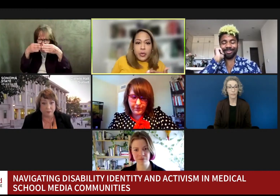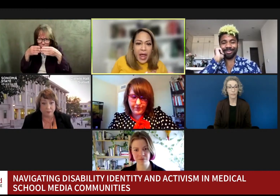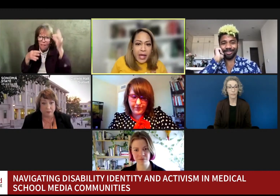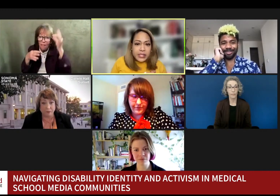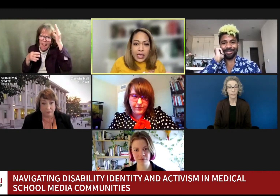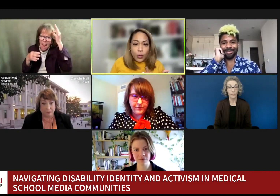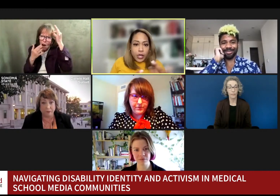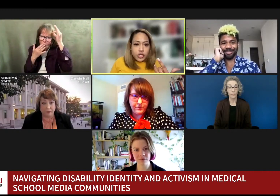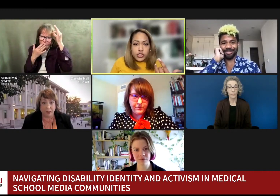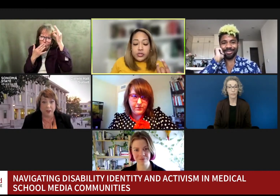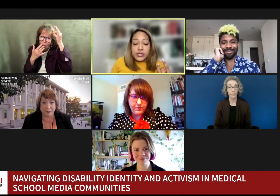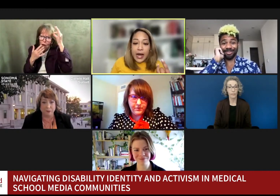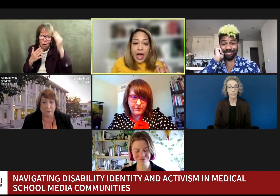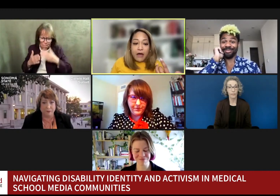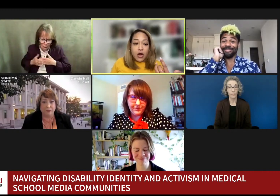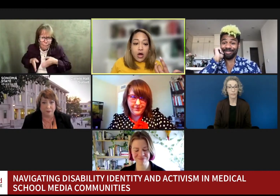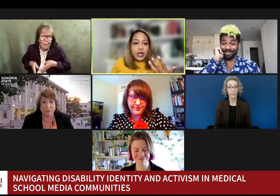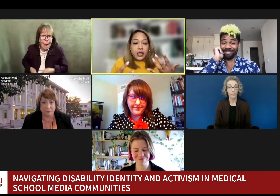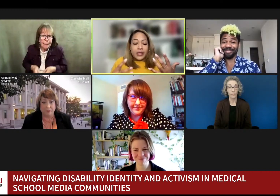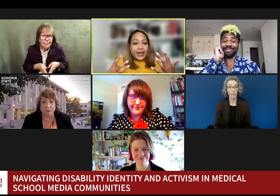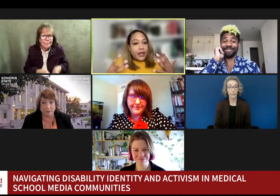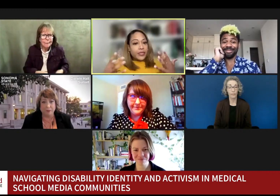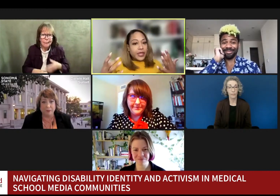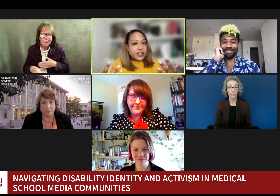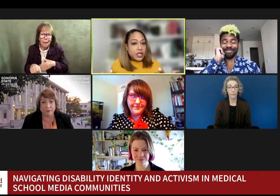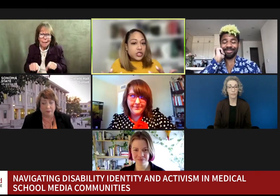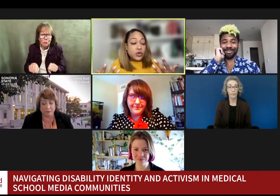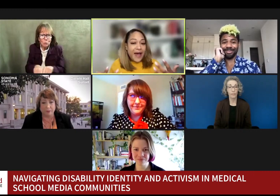The pants that I'm wearing, the shoes that I have on,